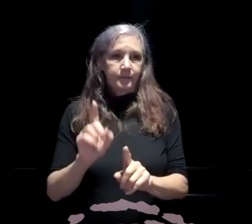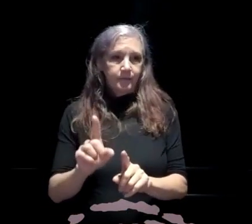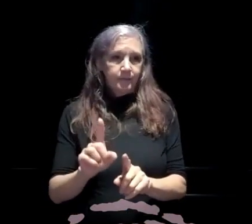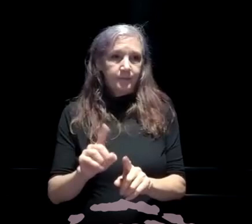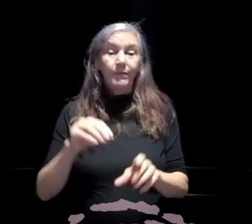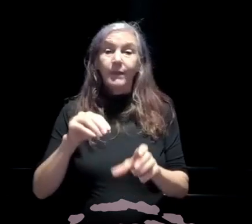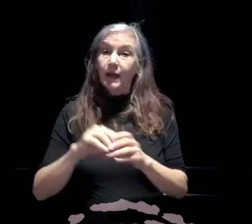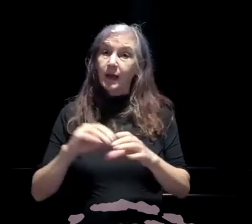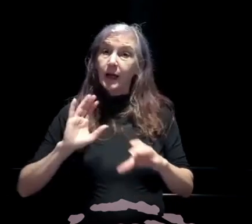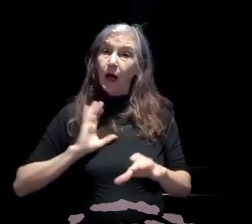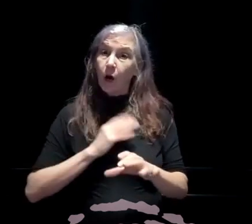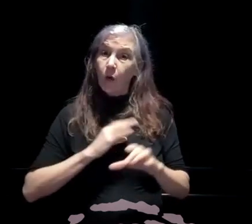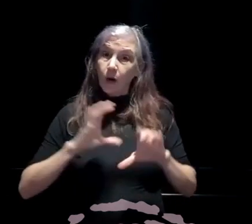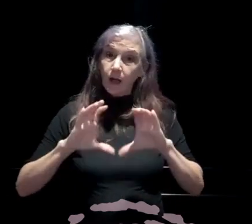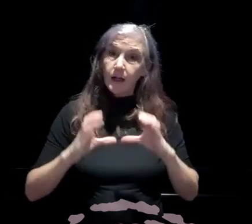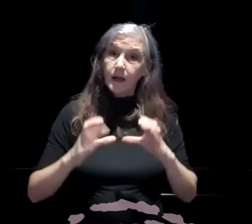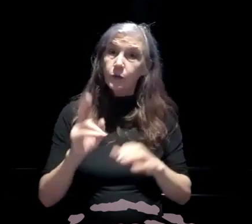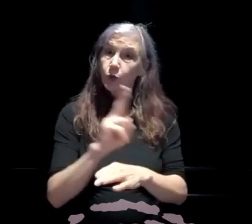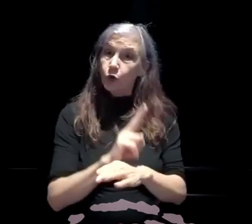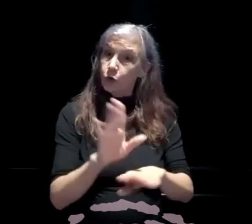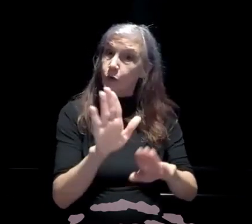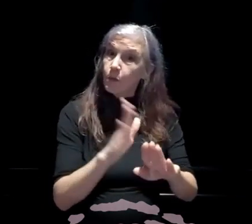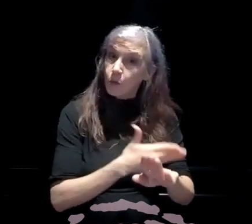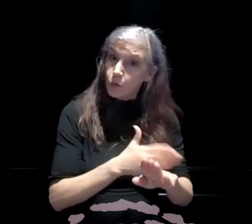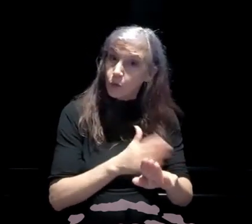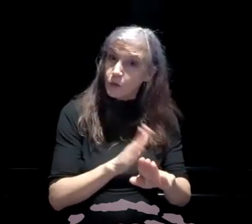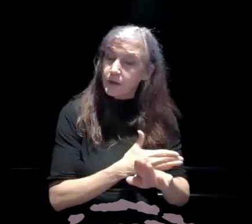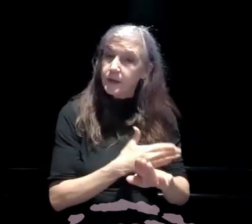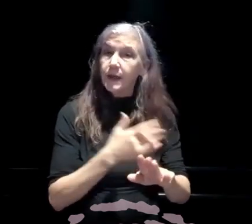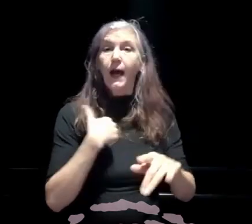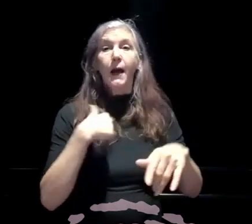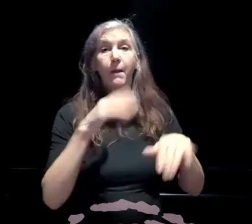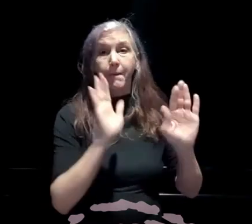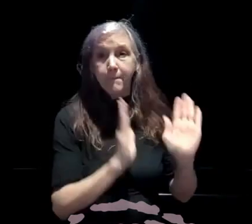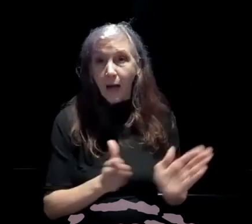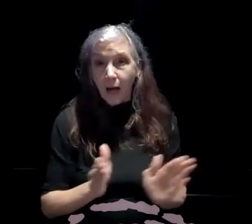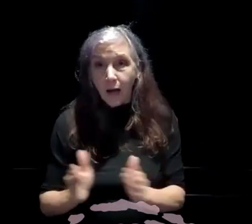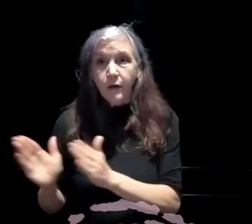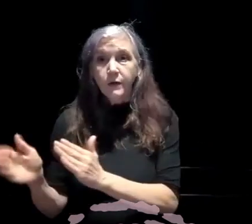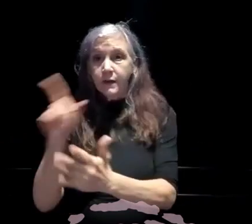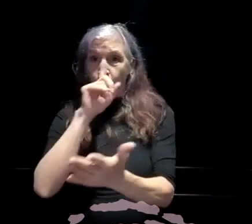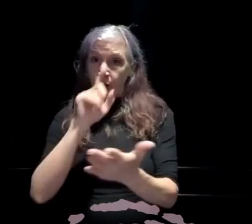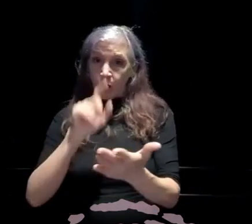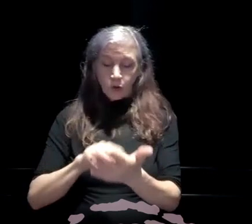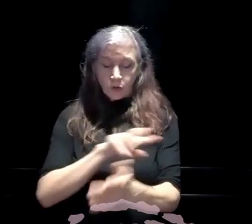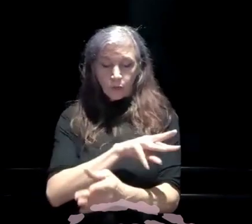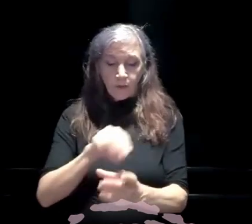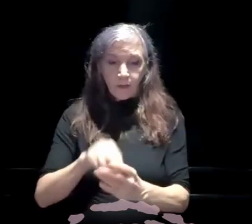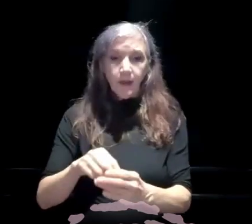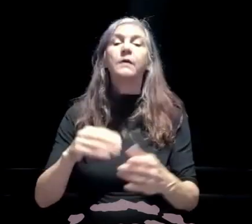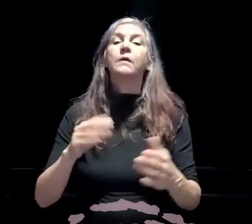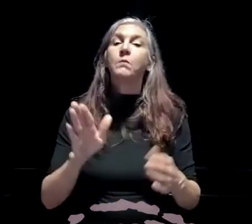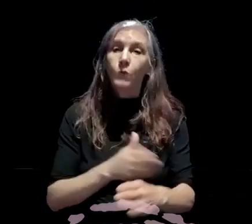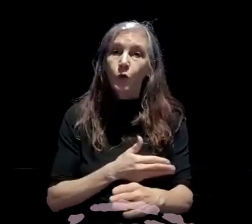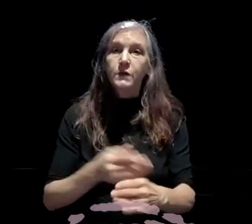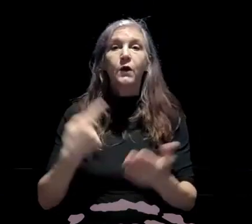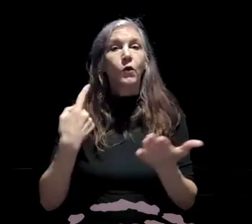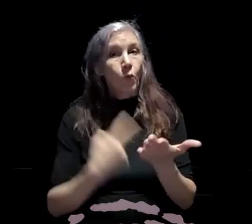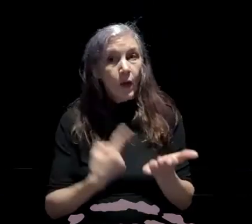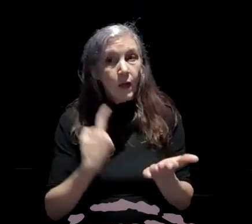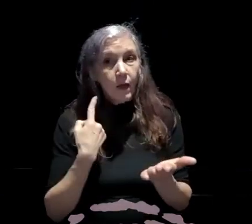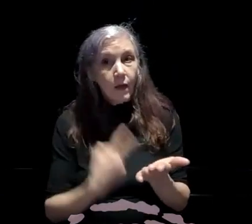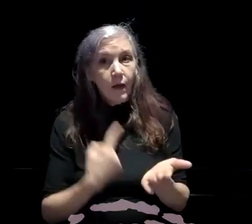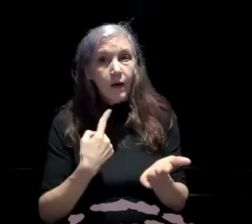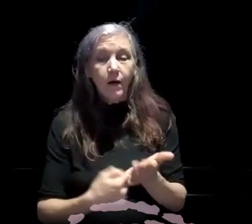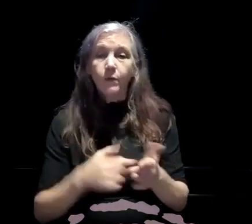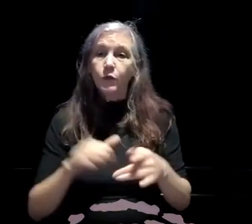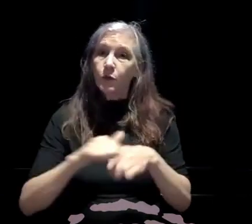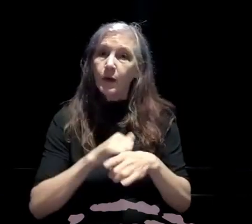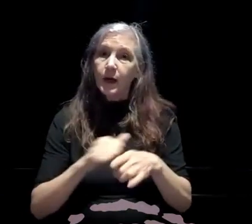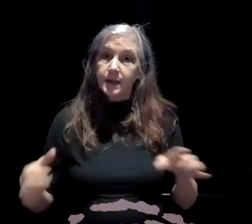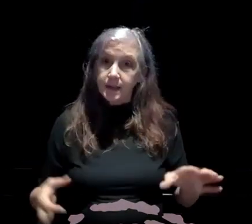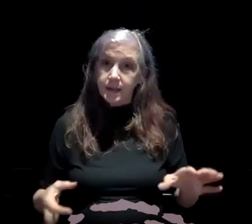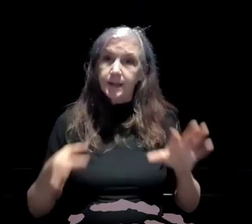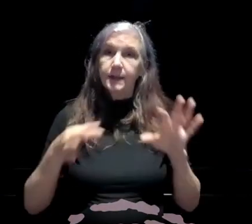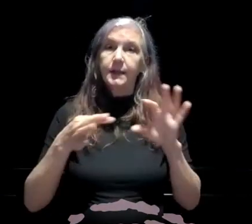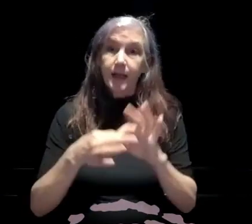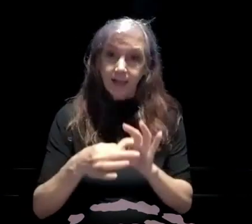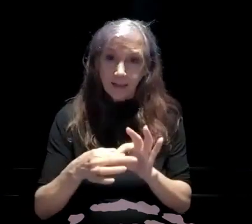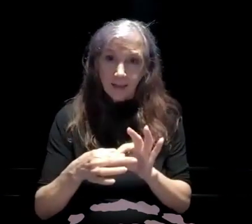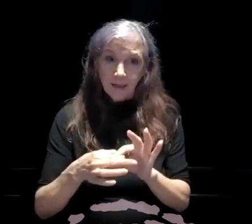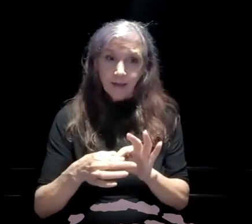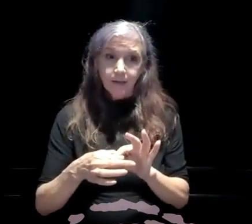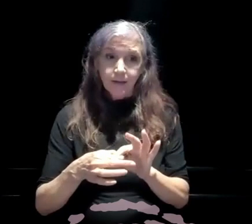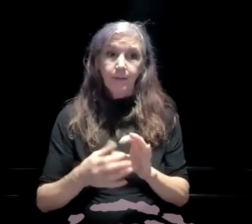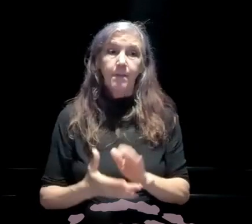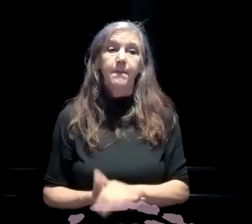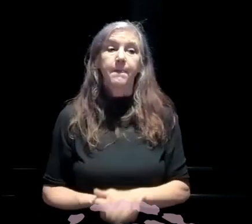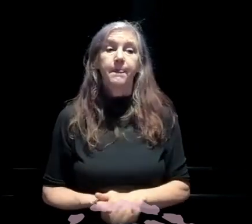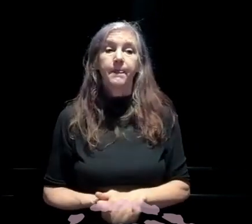And in our classes, we use music in the patterns we find in music in the rhythm. To practice connecting.